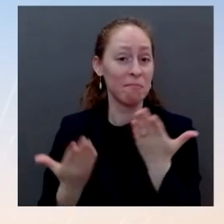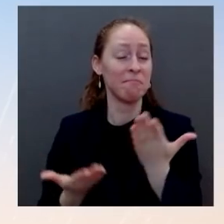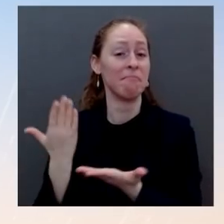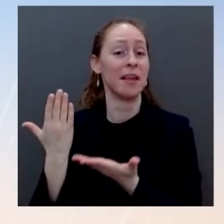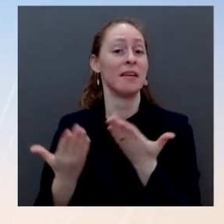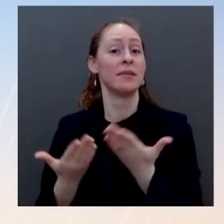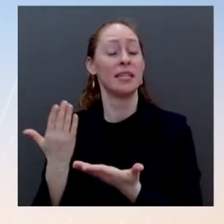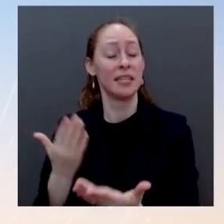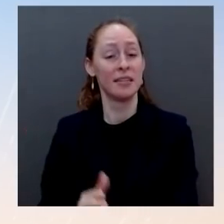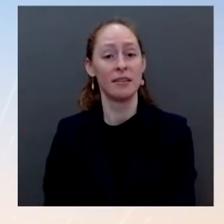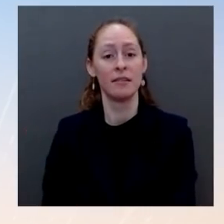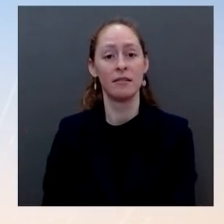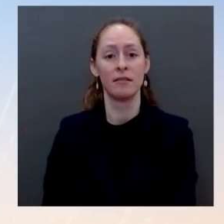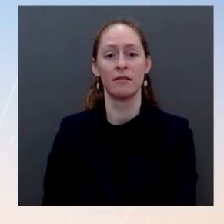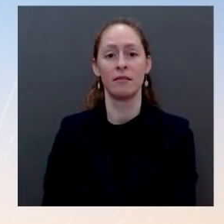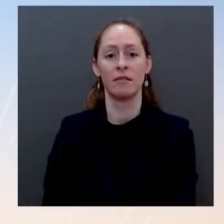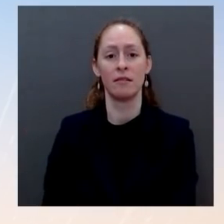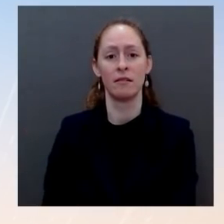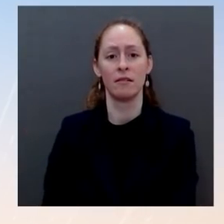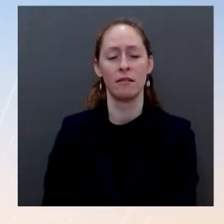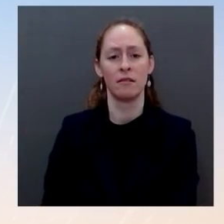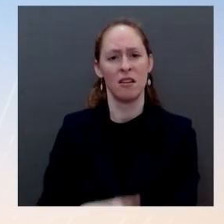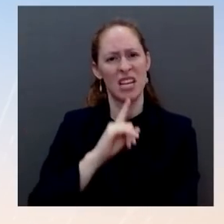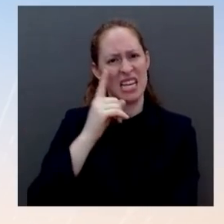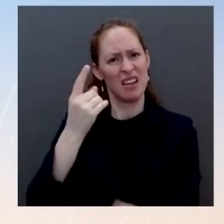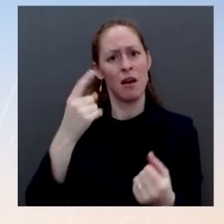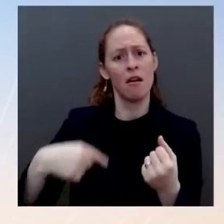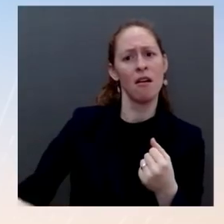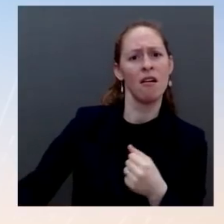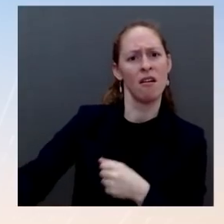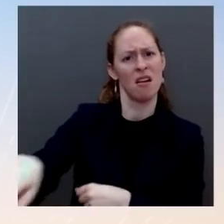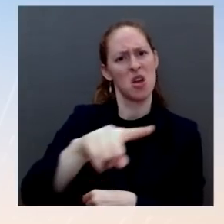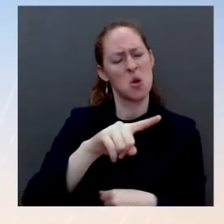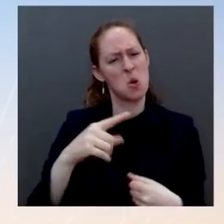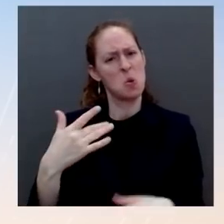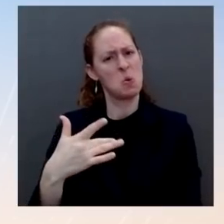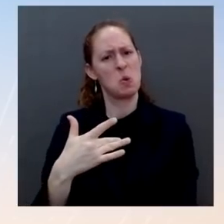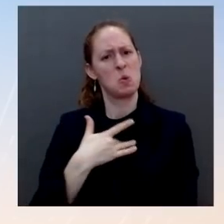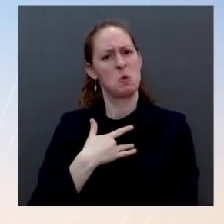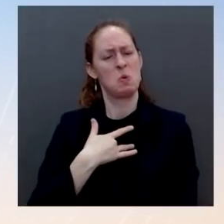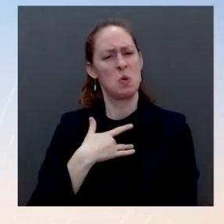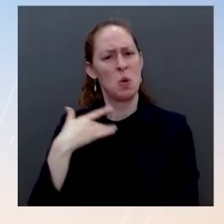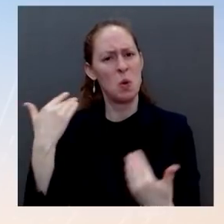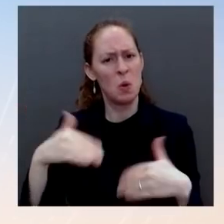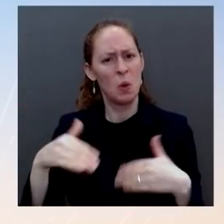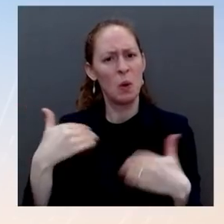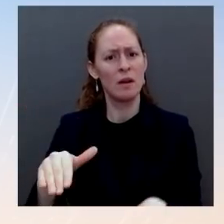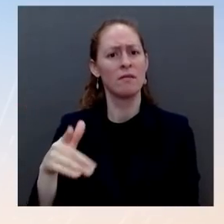whether they were members of Congress, their staff, janitors, or journalists, and to speak to who we can be and call